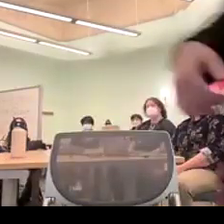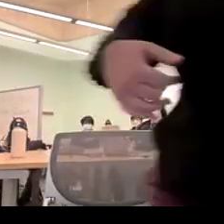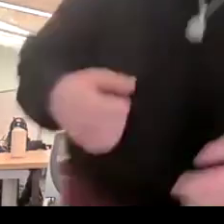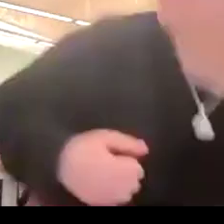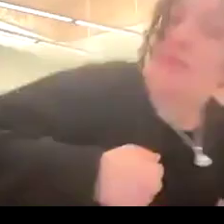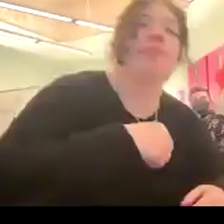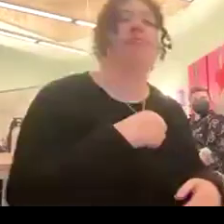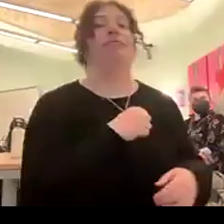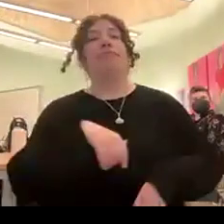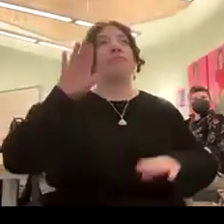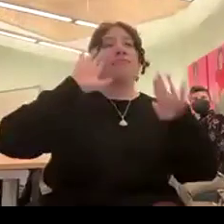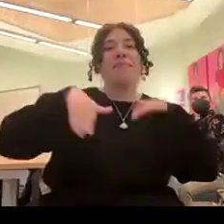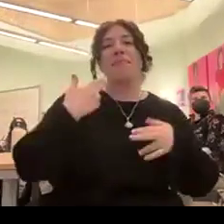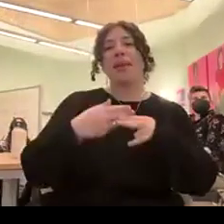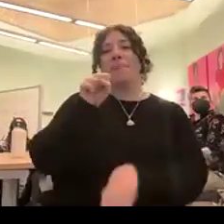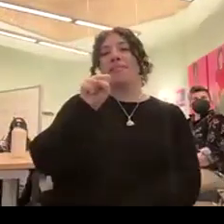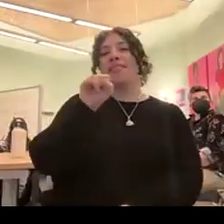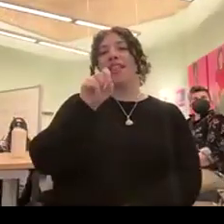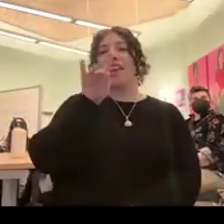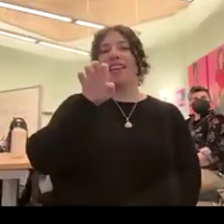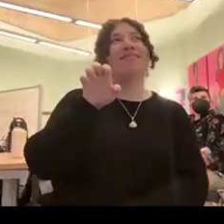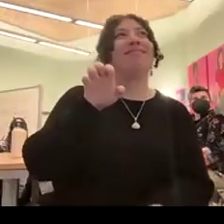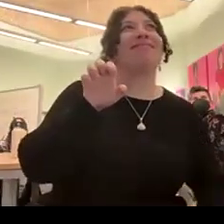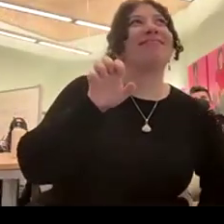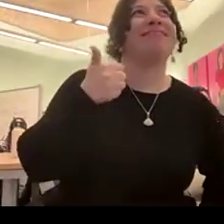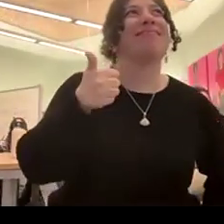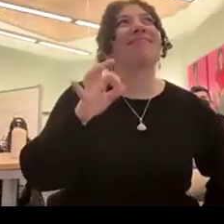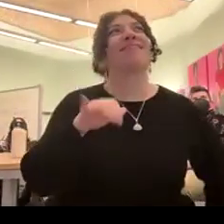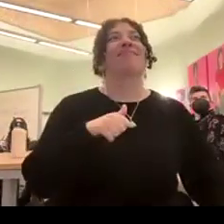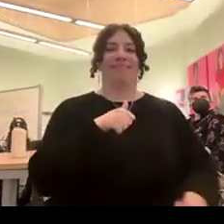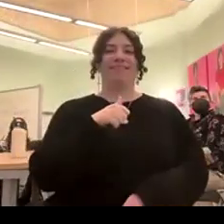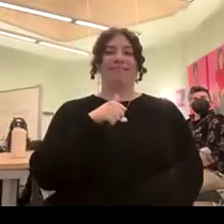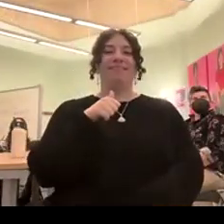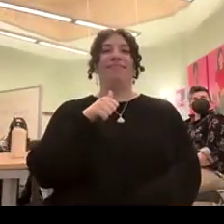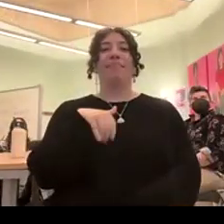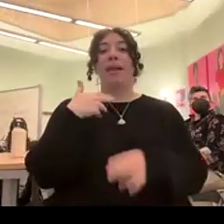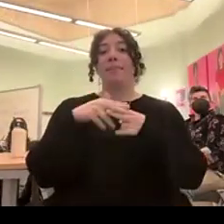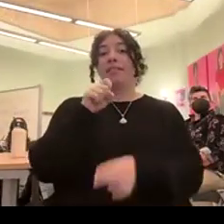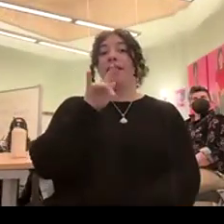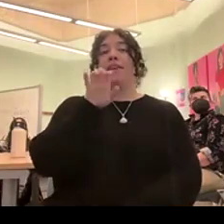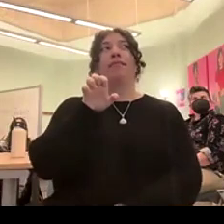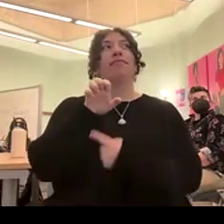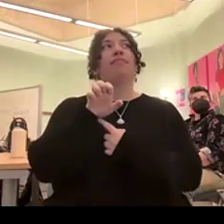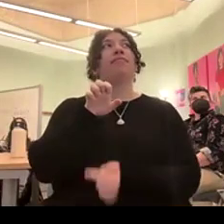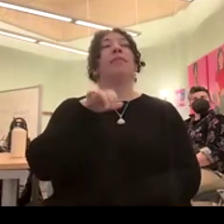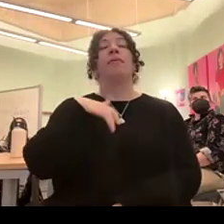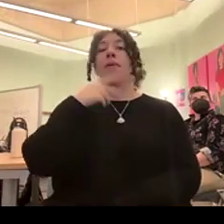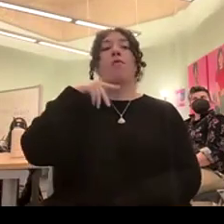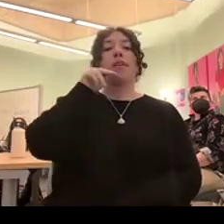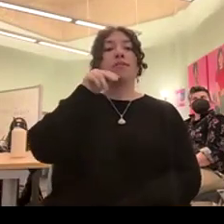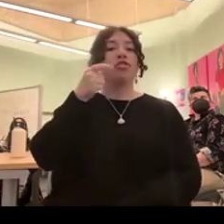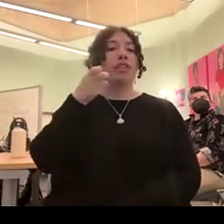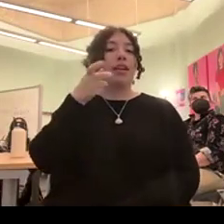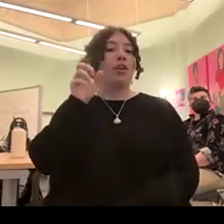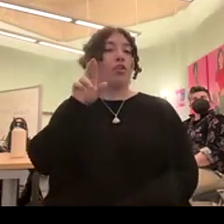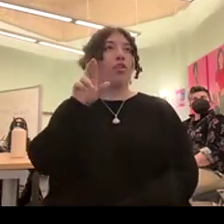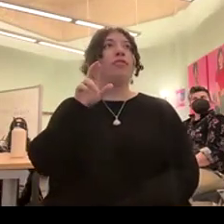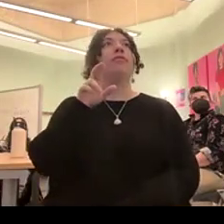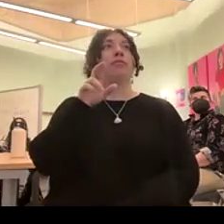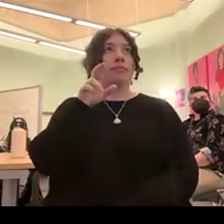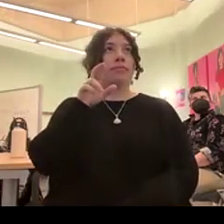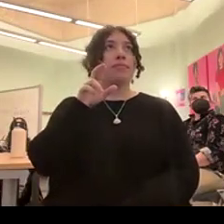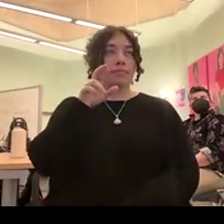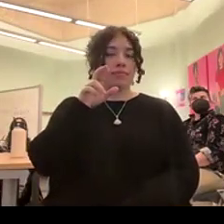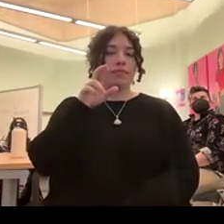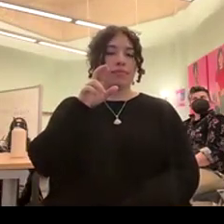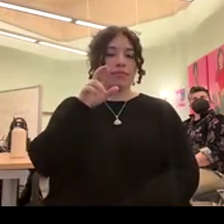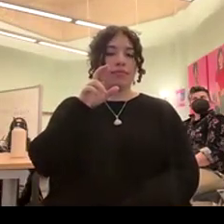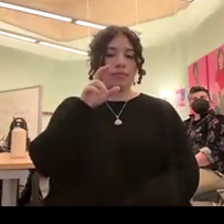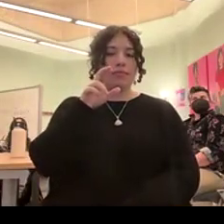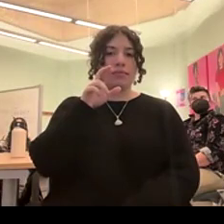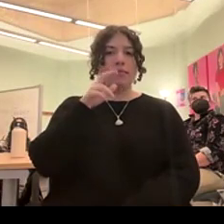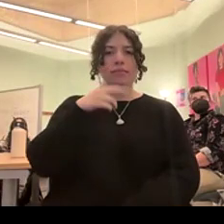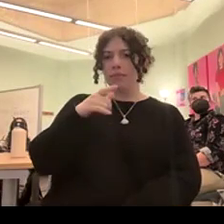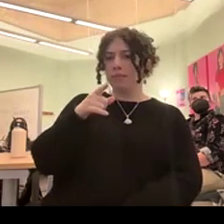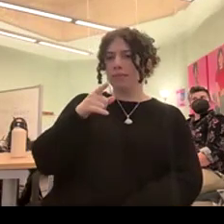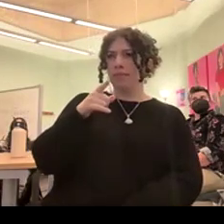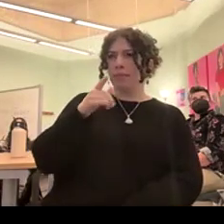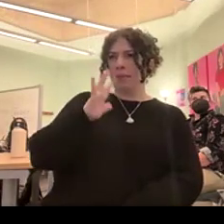Hi, my name is Sylvie Rosenkalt. I'll just wait for the interpreter. My pronouns are she/hers,